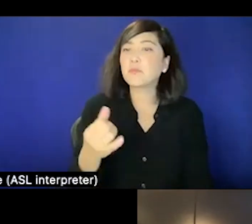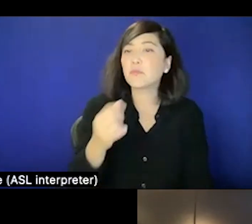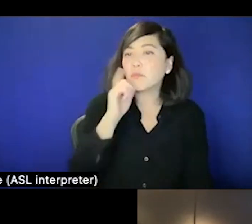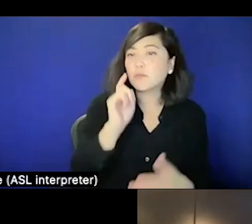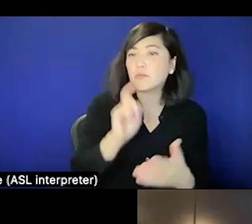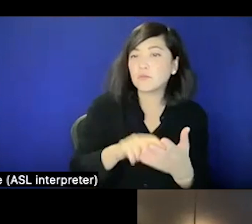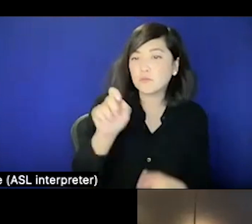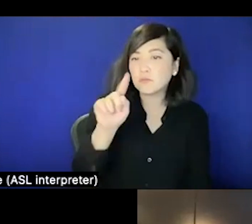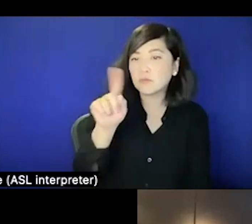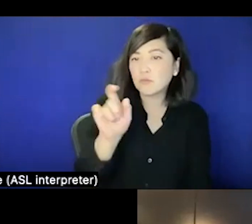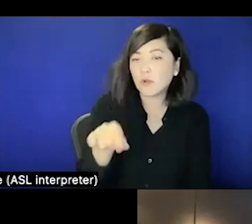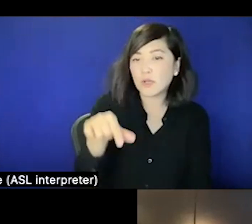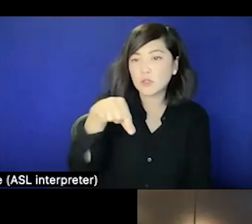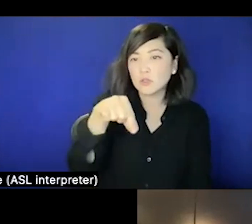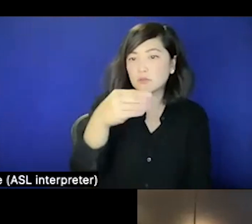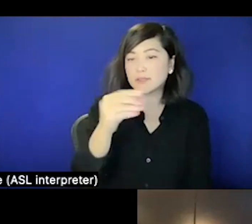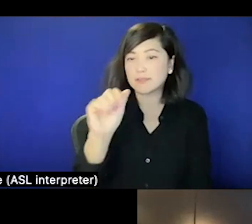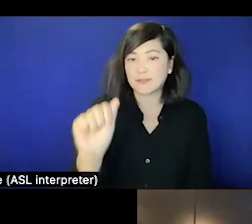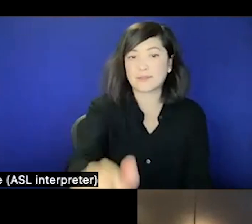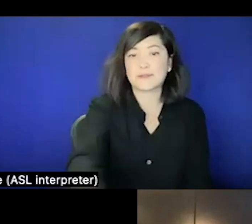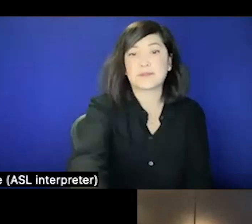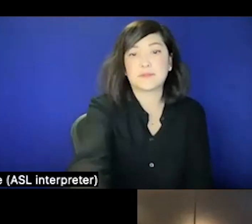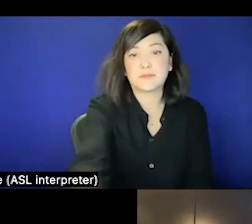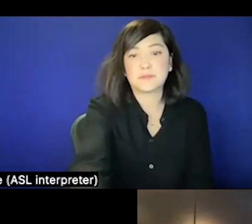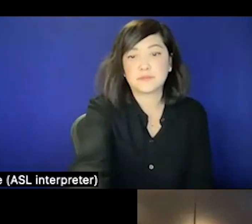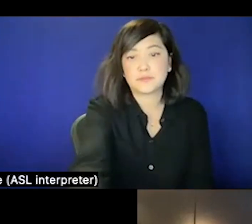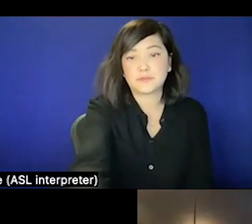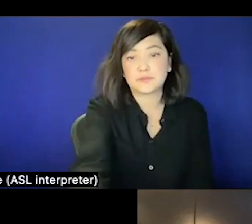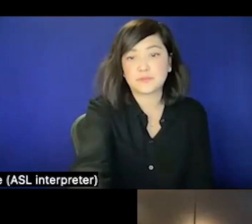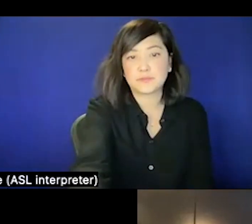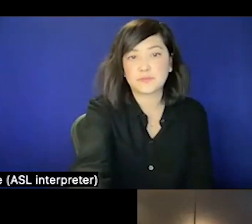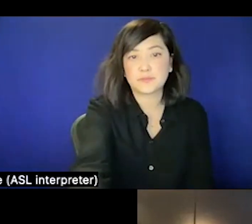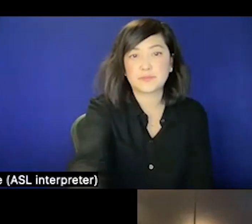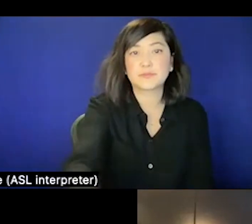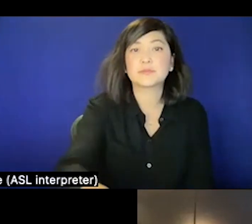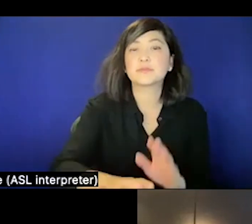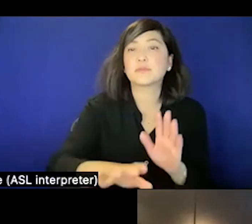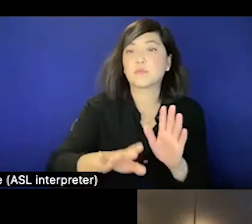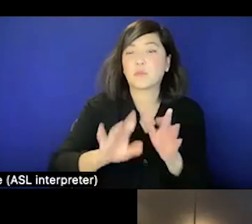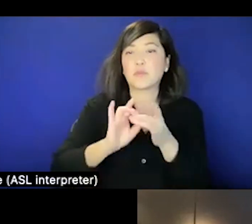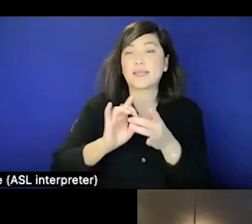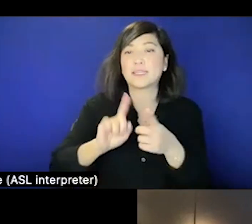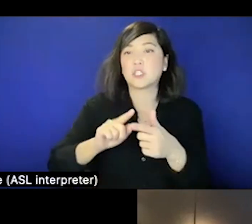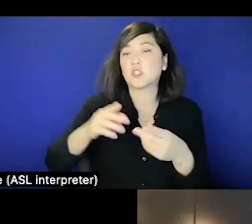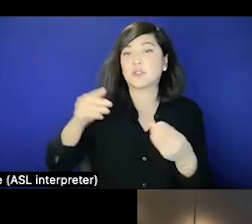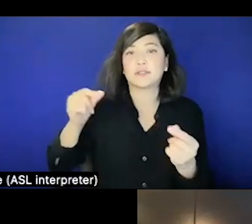Q&A. This is pointing to your notes about finding efficiencies. The questioner writes, "Efficiency